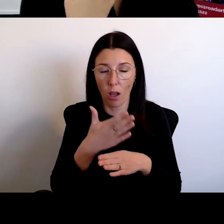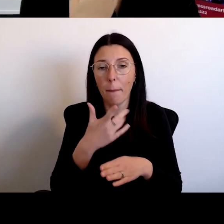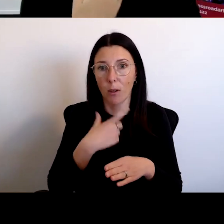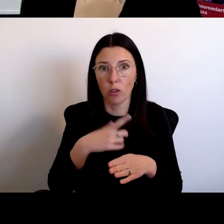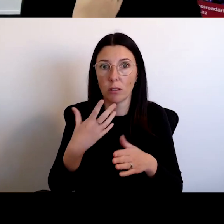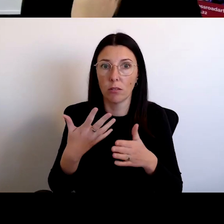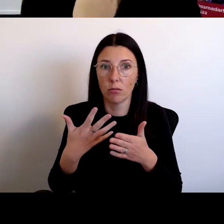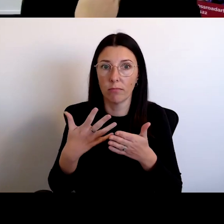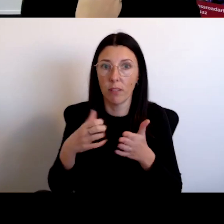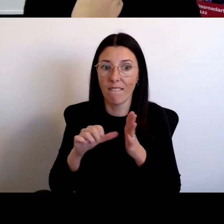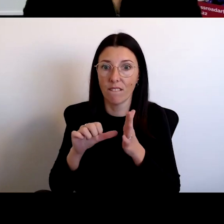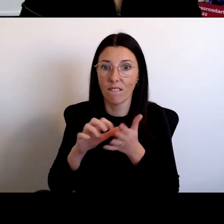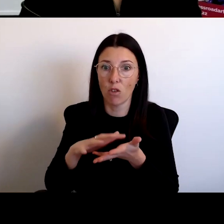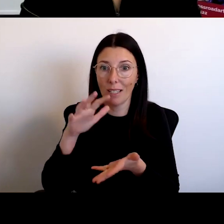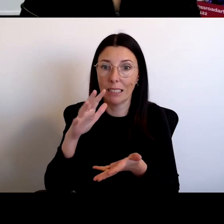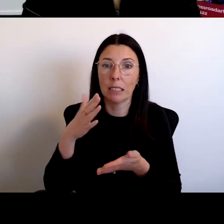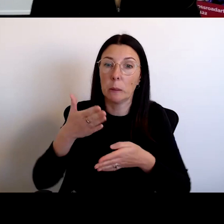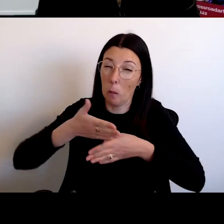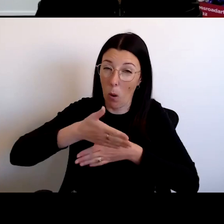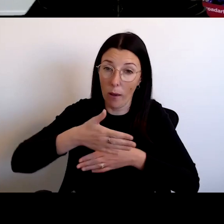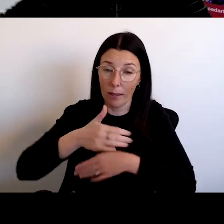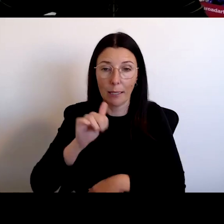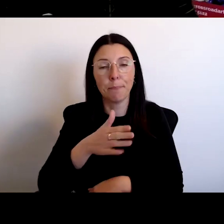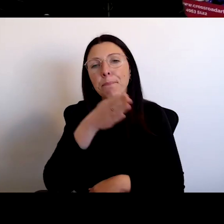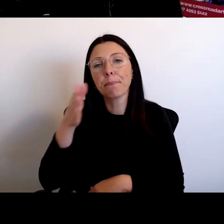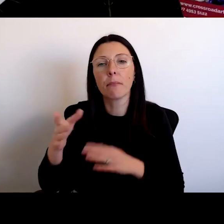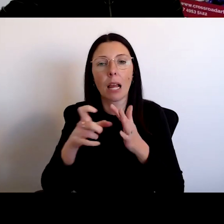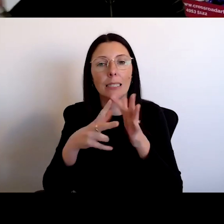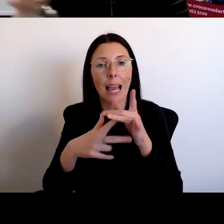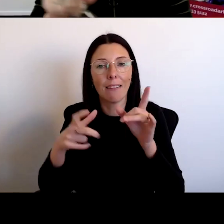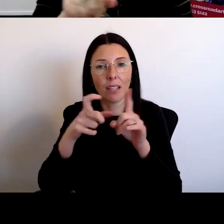David, we might hear from you. How did that roll out for your team, who was involved,